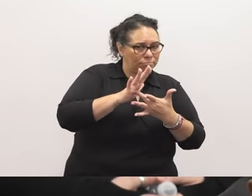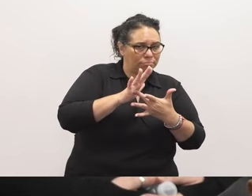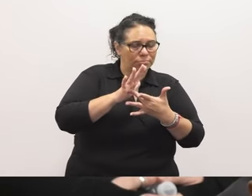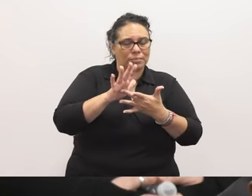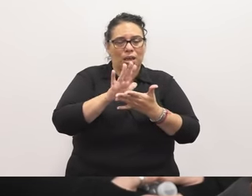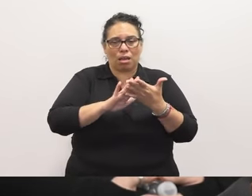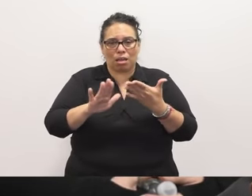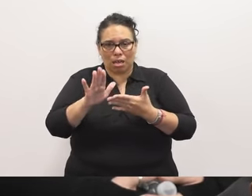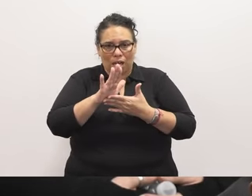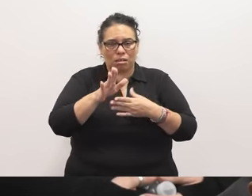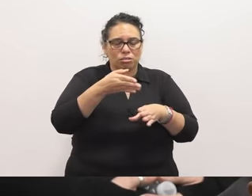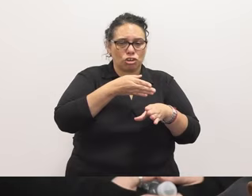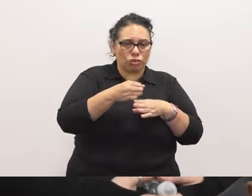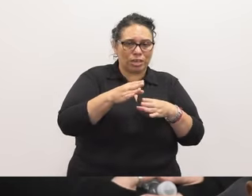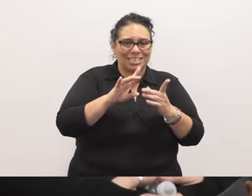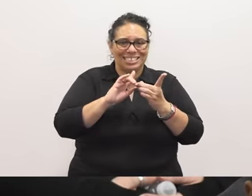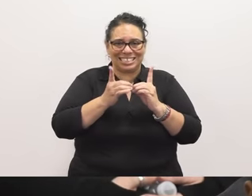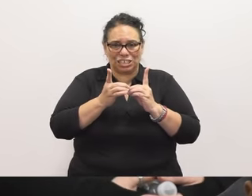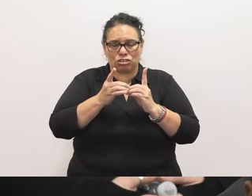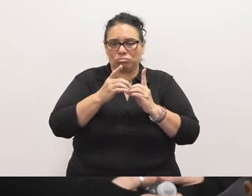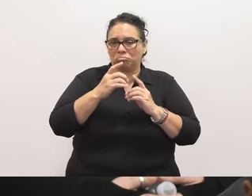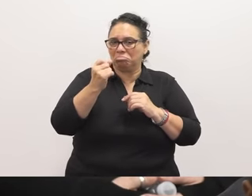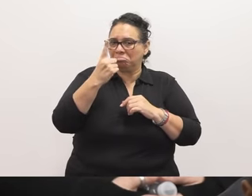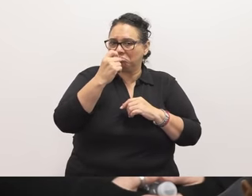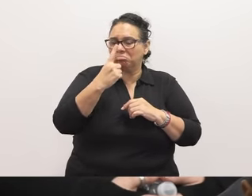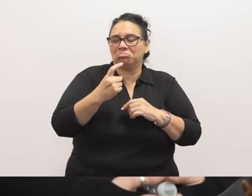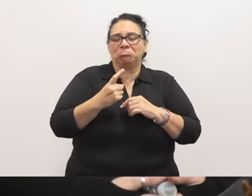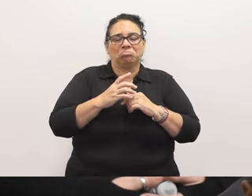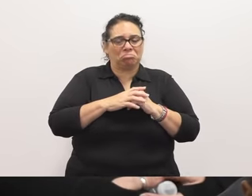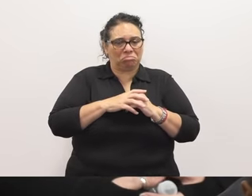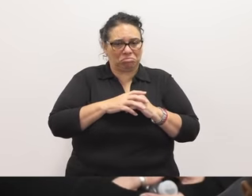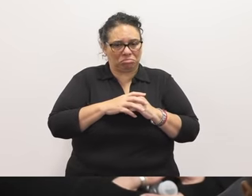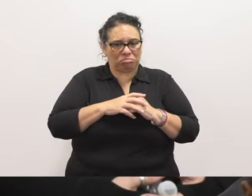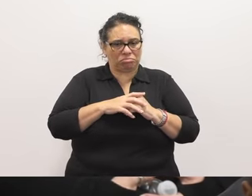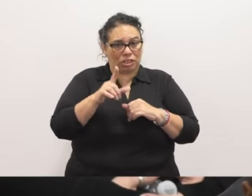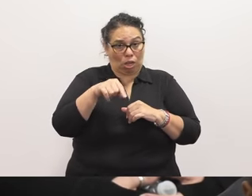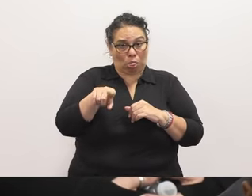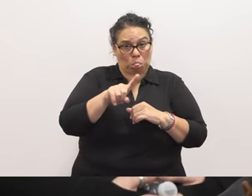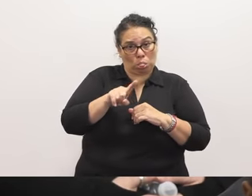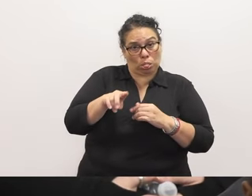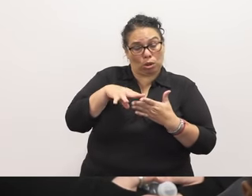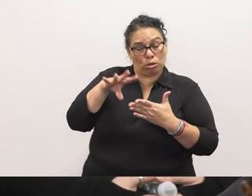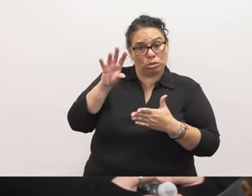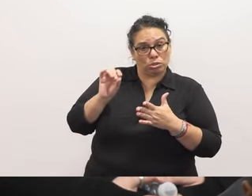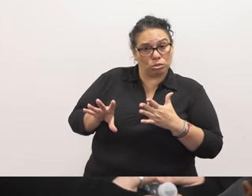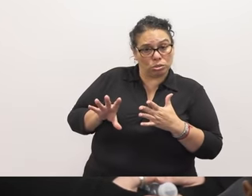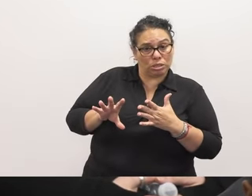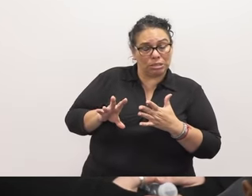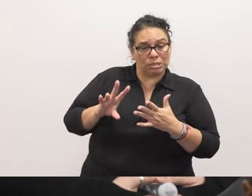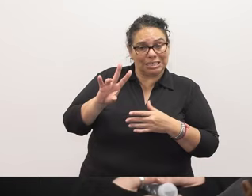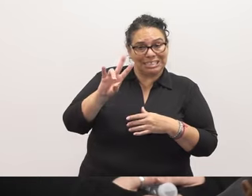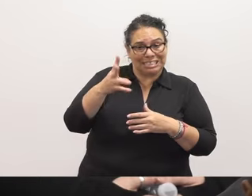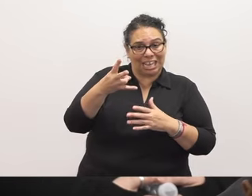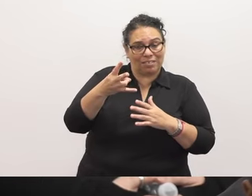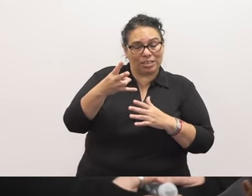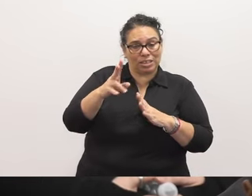the Digital Literacy for College and Career Readiness. Of those students, we have a seventh period with Dr. Williams,